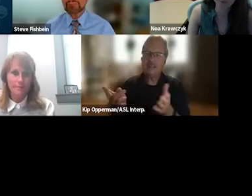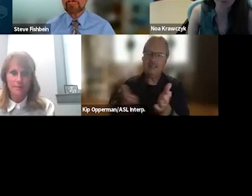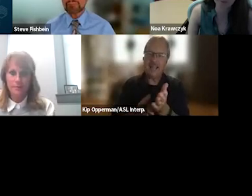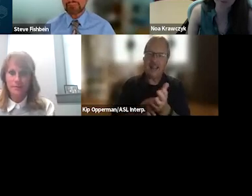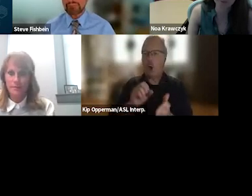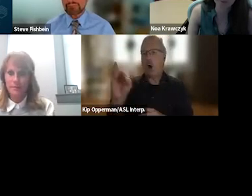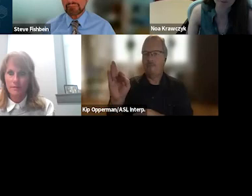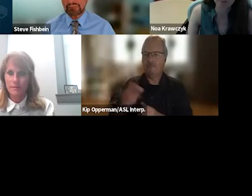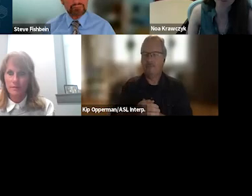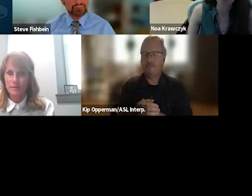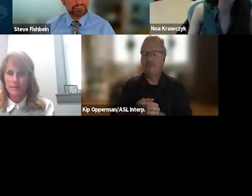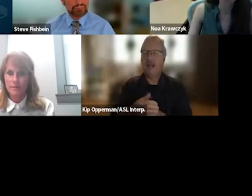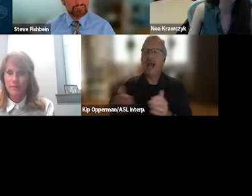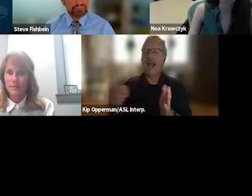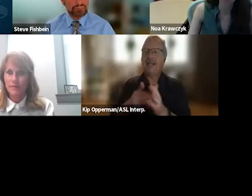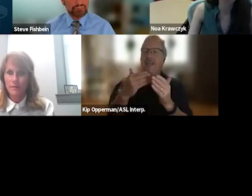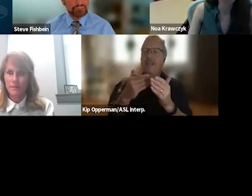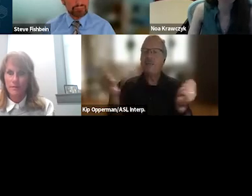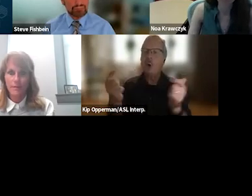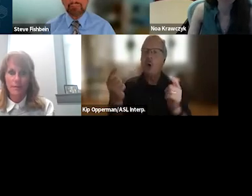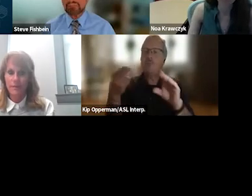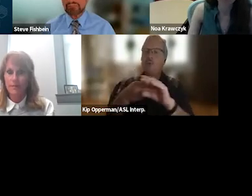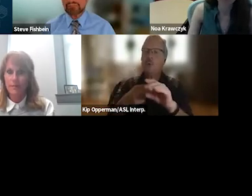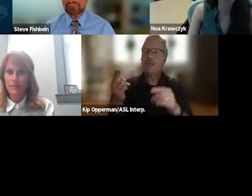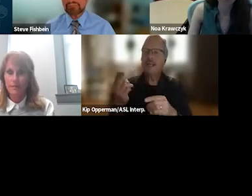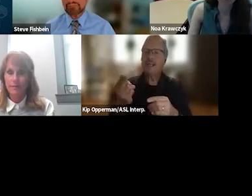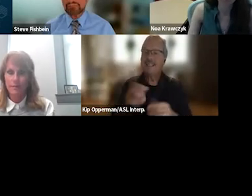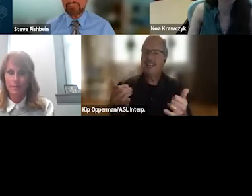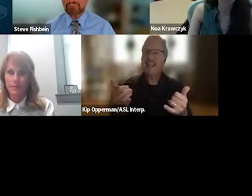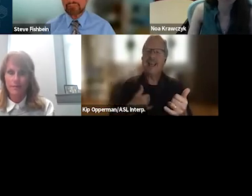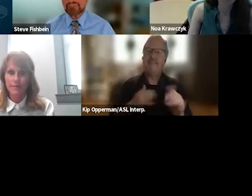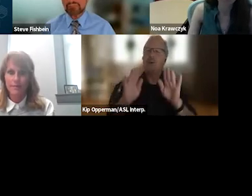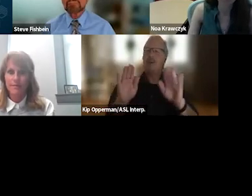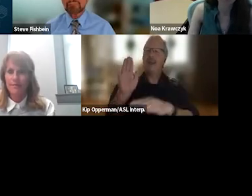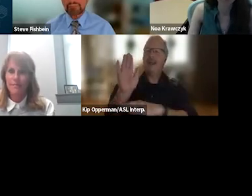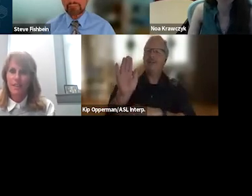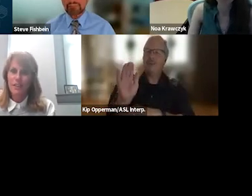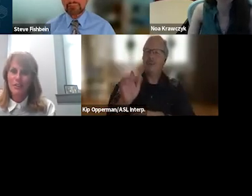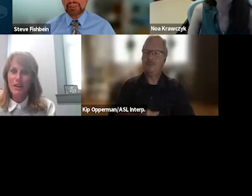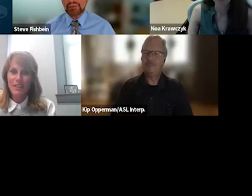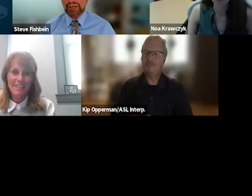And once again, thank you all for joining us today. And we hope you all have a great afternoon. Thank you, have a good day.